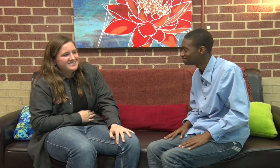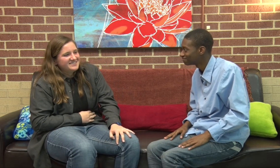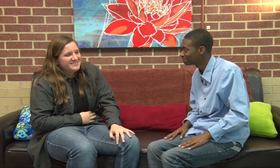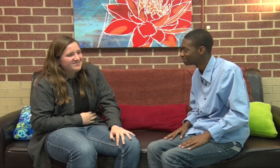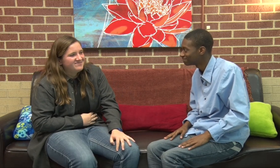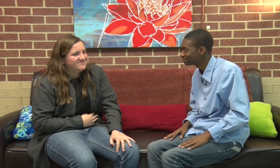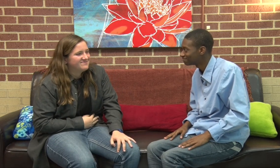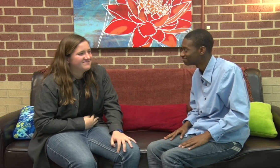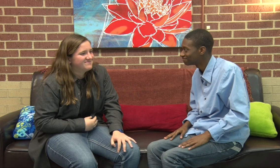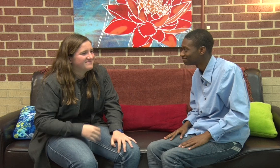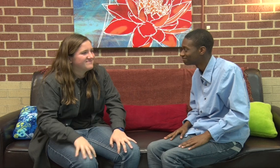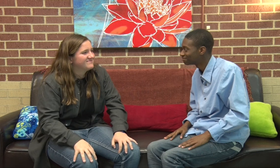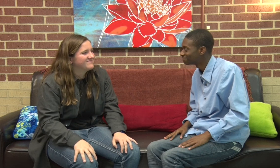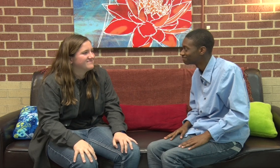Oh, it hurt so bad!